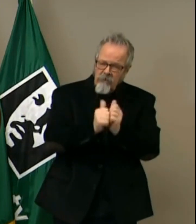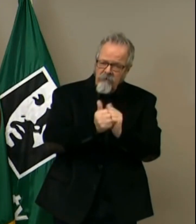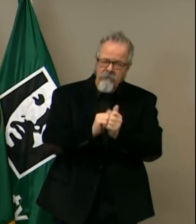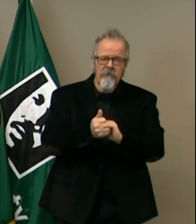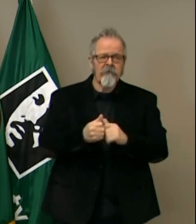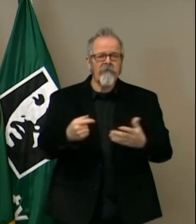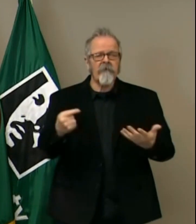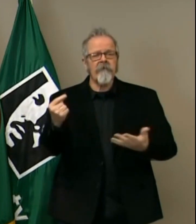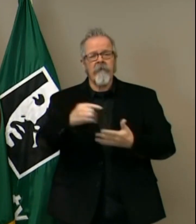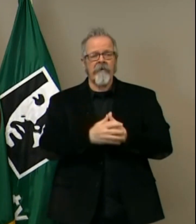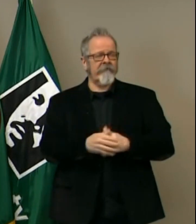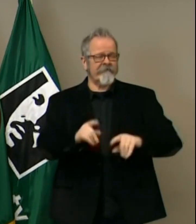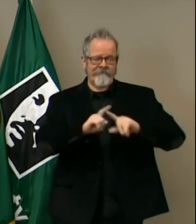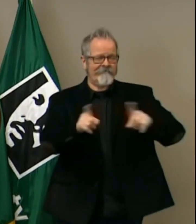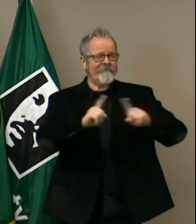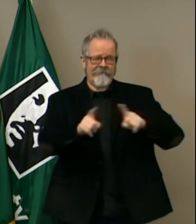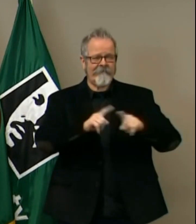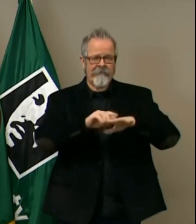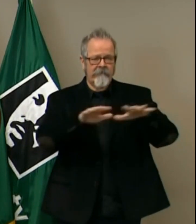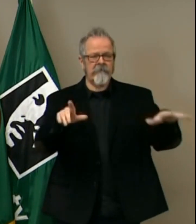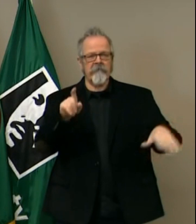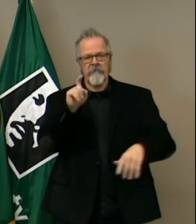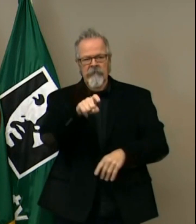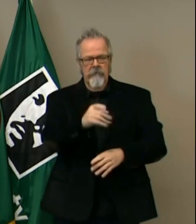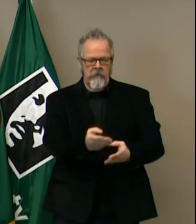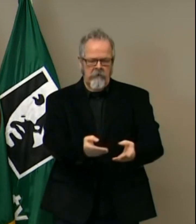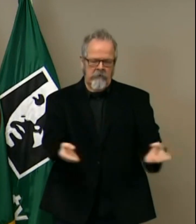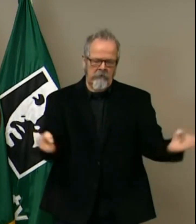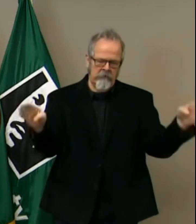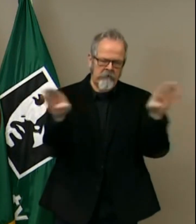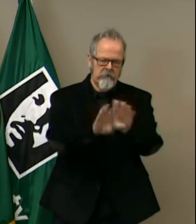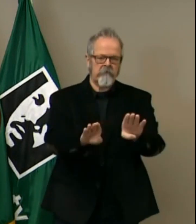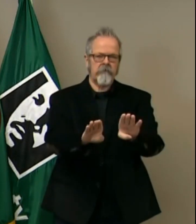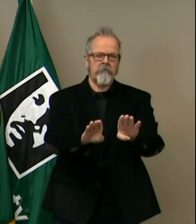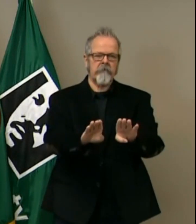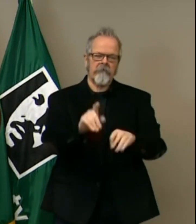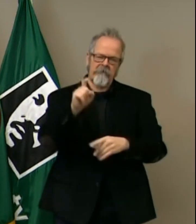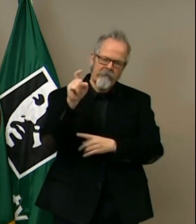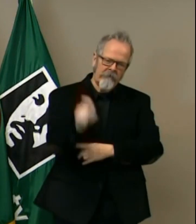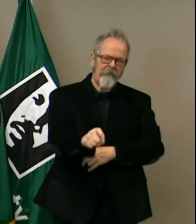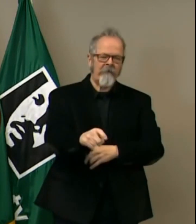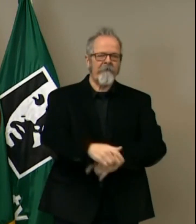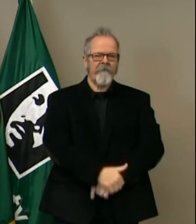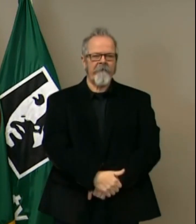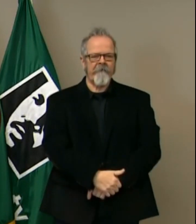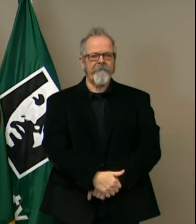are grocery stores and pharmacies I do want to be clear about this though the